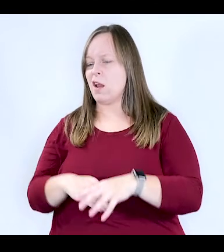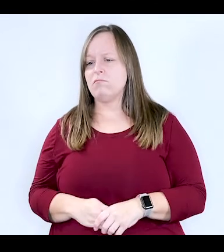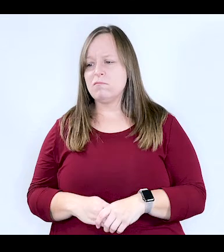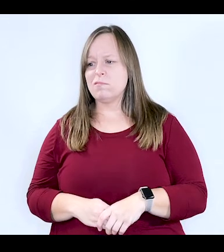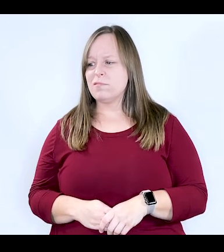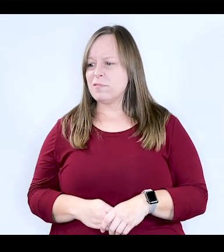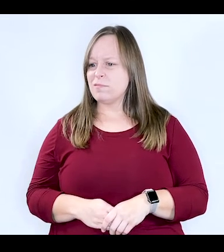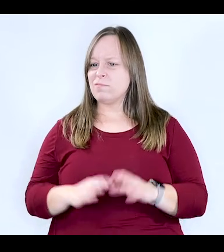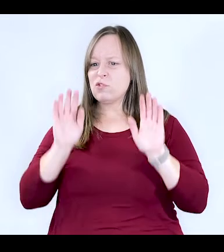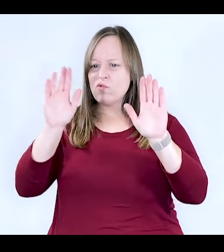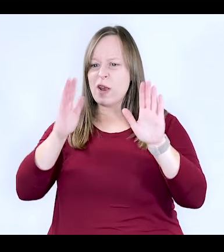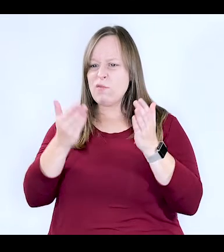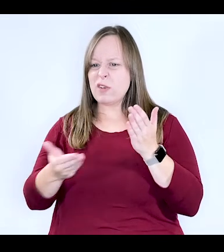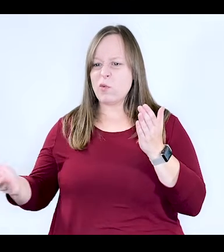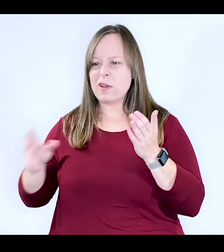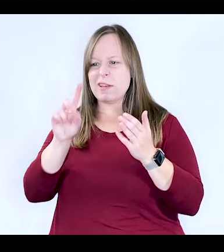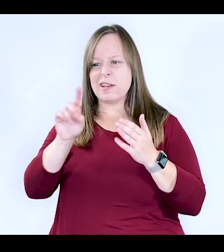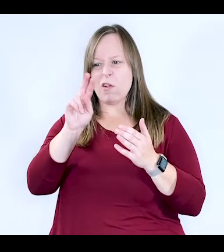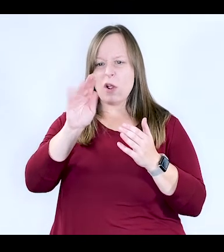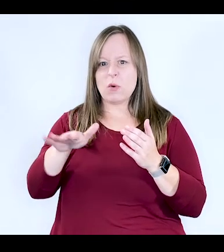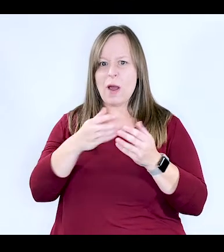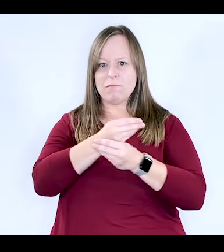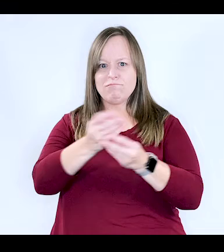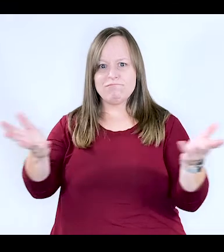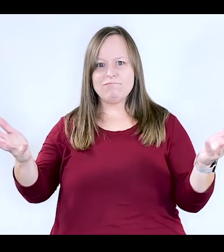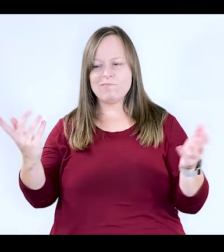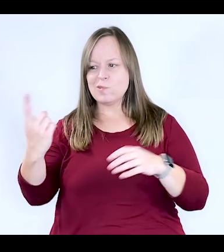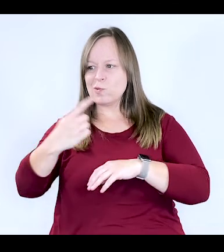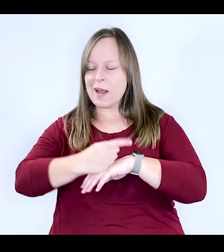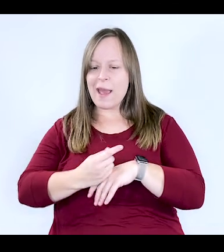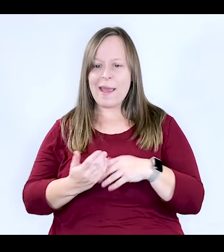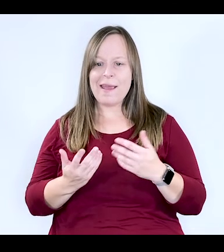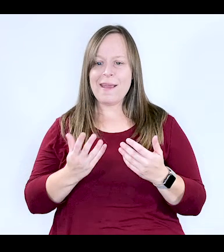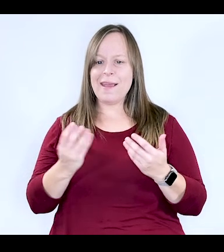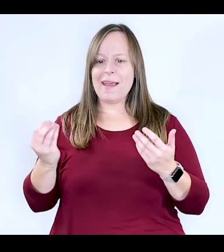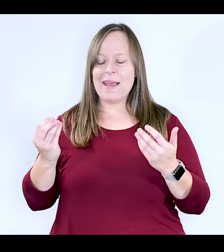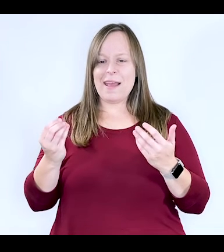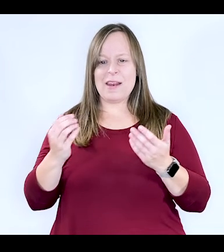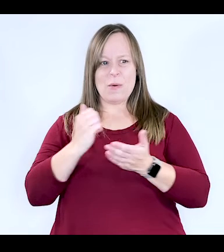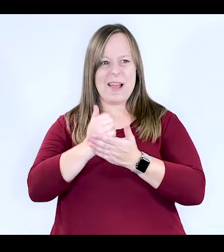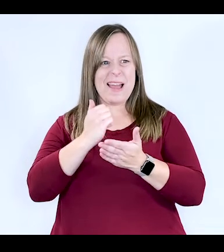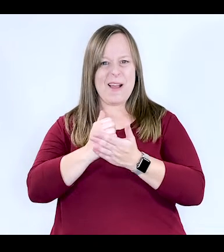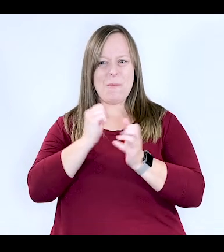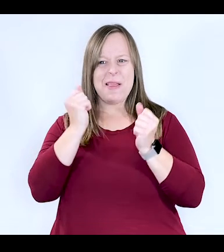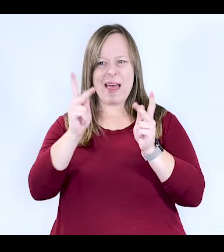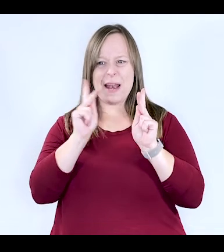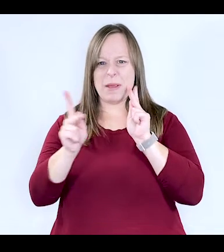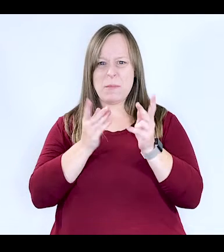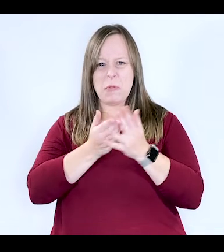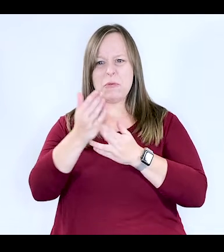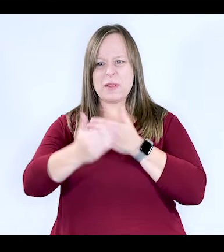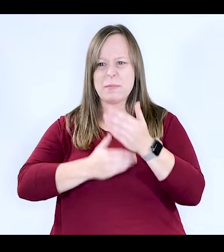This is such a great resource DRNY is putting out today, and it'll help a lot of people go through this process.